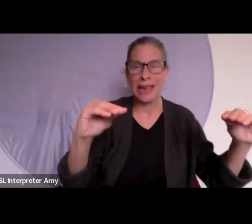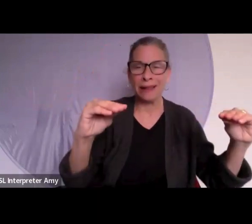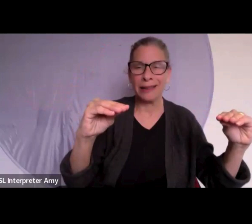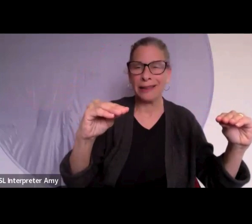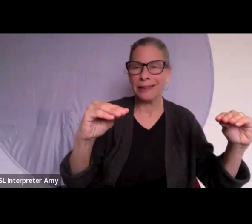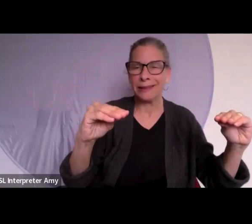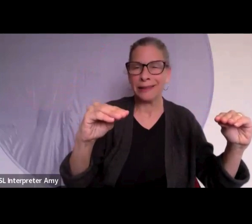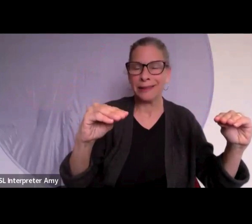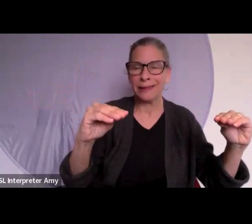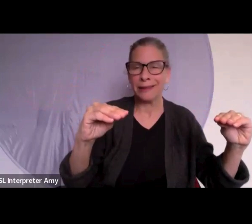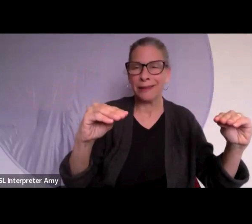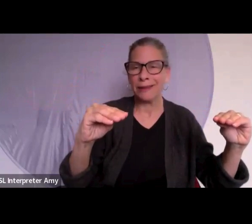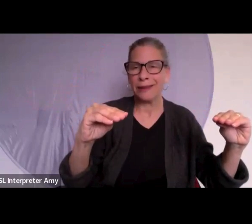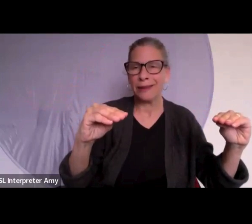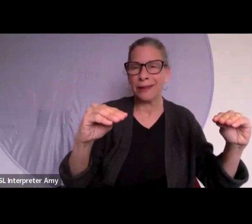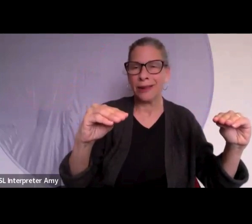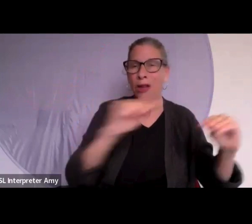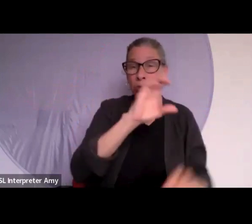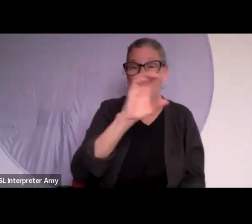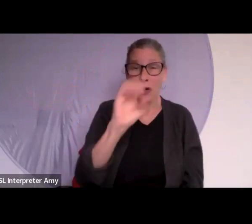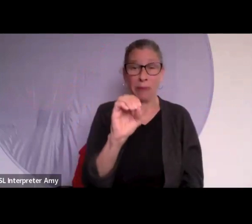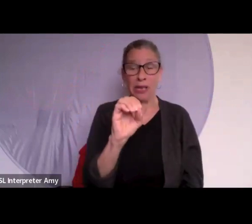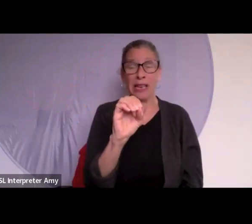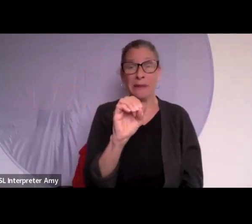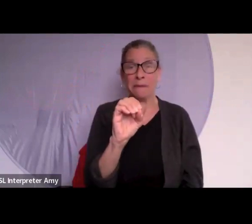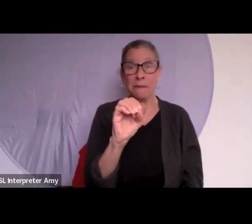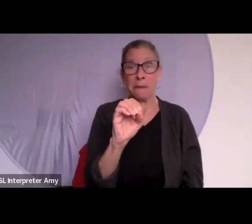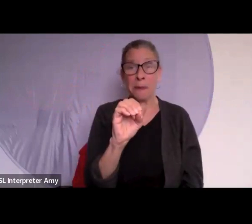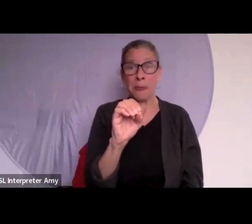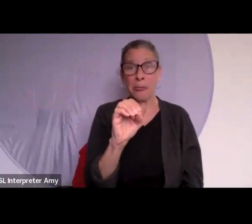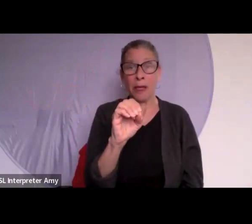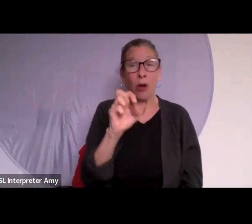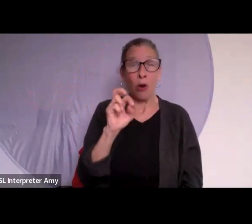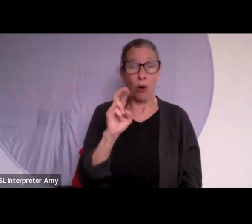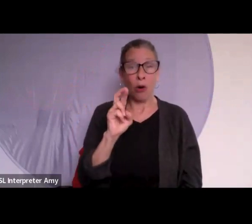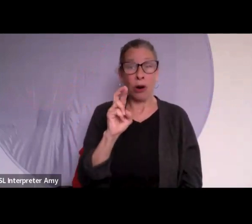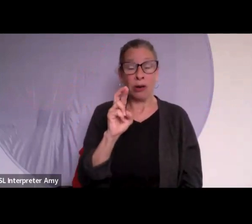distributor you're dreaming to sell to. Or most of the films we